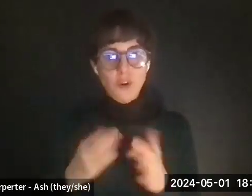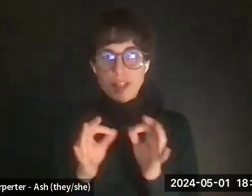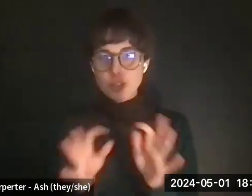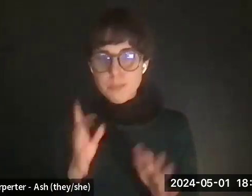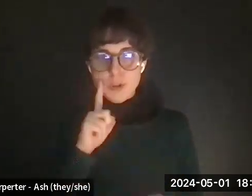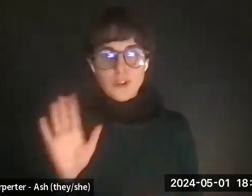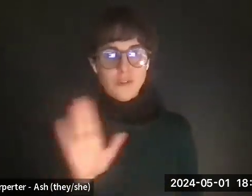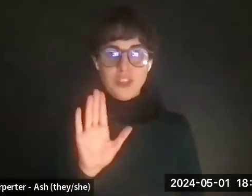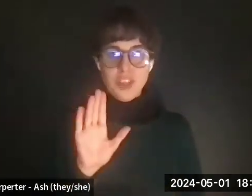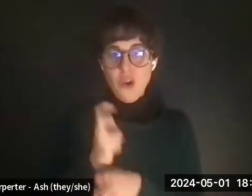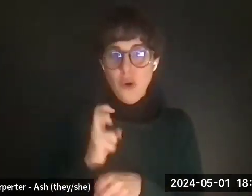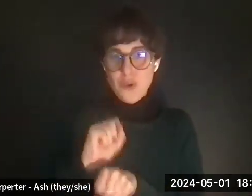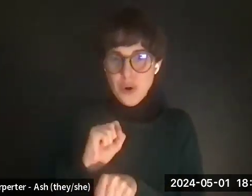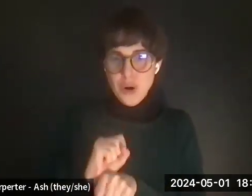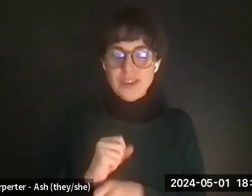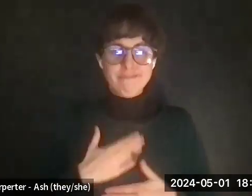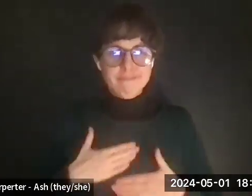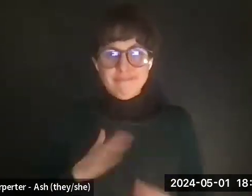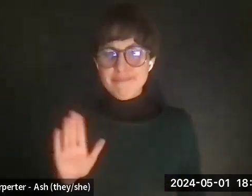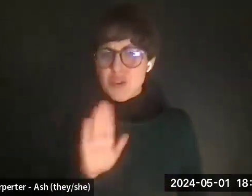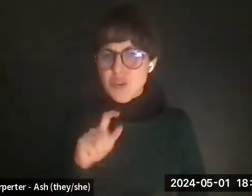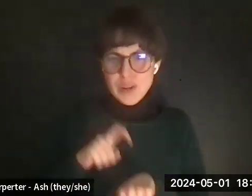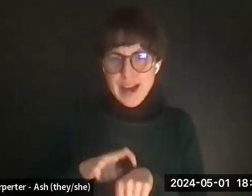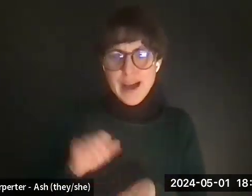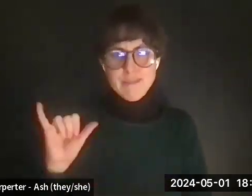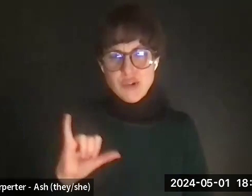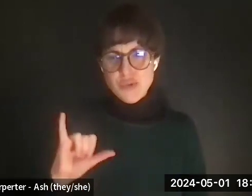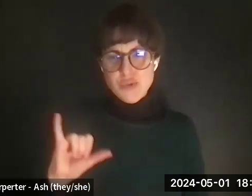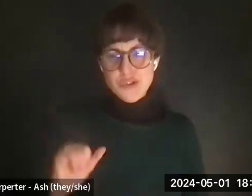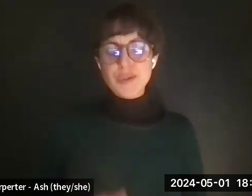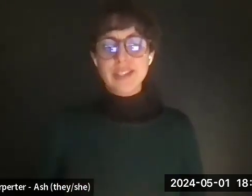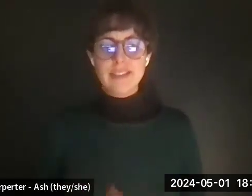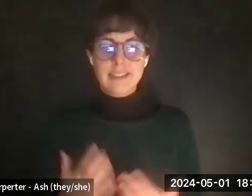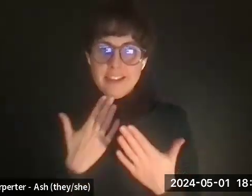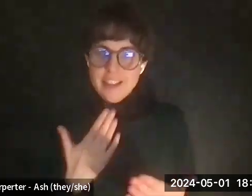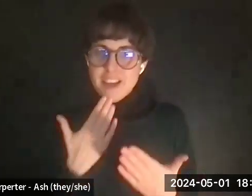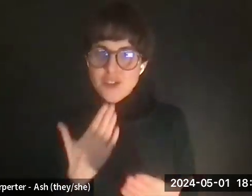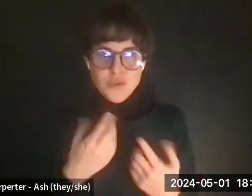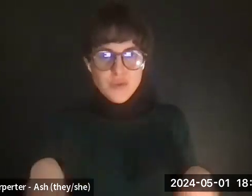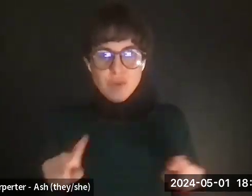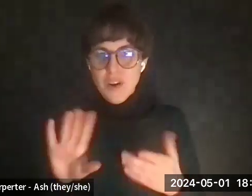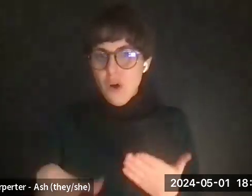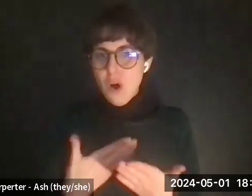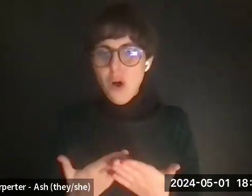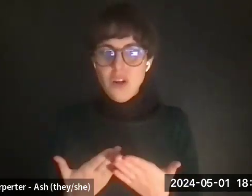We appreciate your time as well and, and thank you all for working to make a more accessible